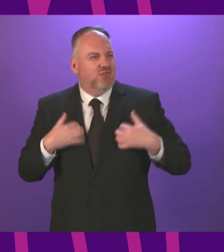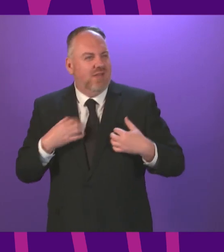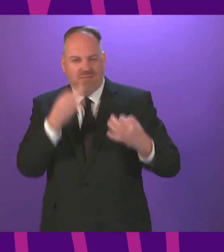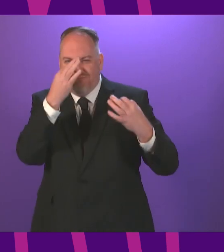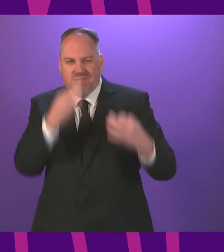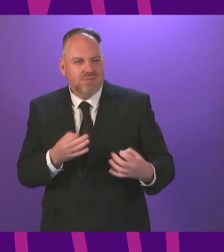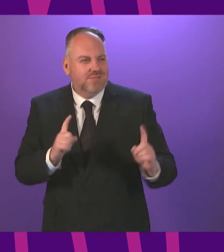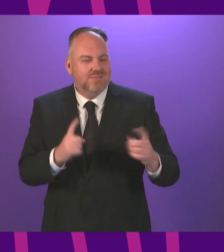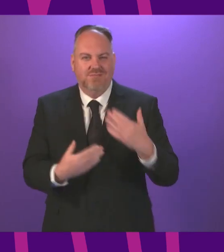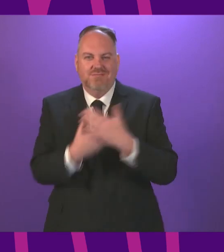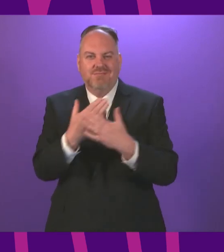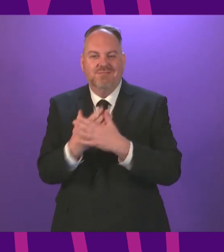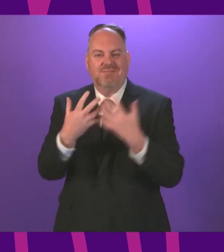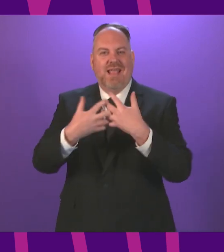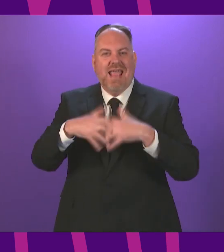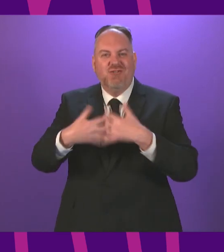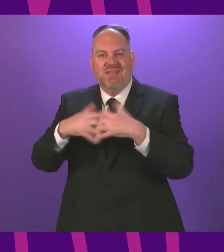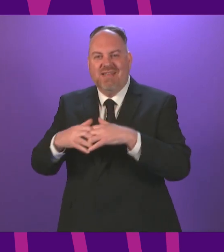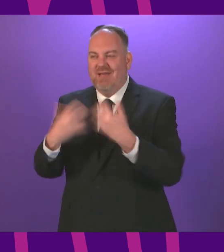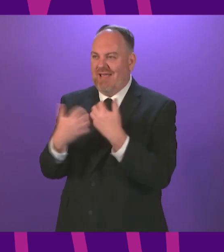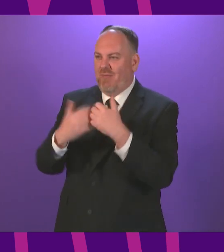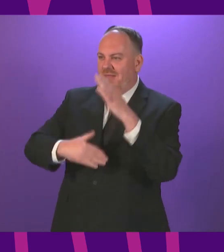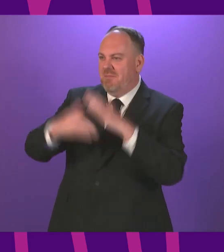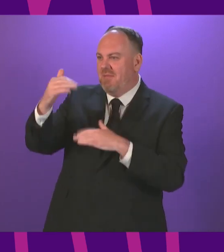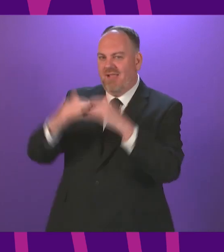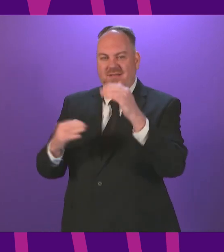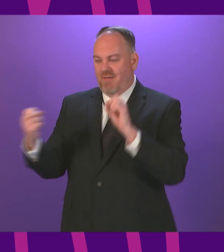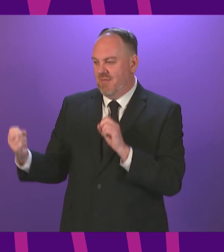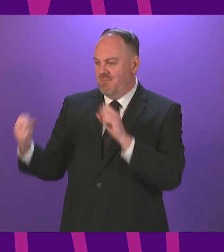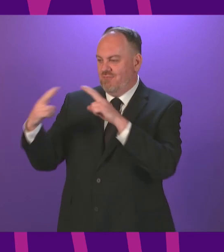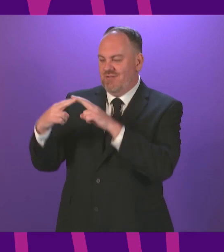by the feats of engineering that the three Forth bridges represent.